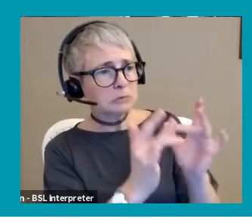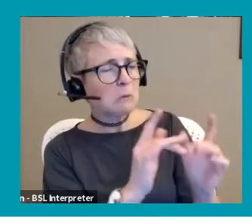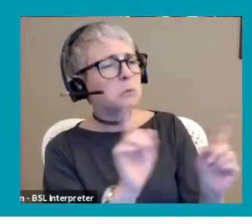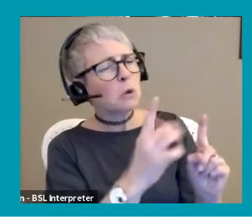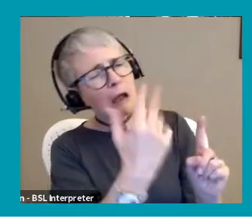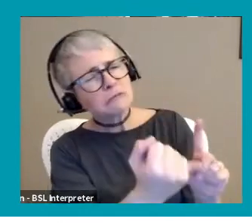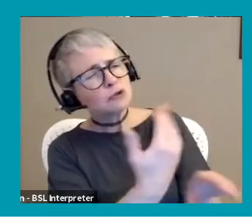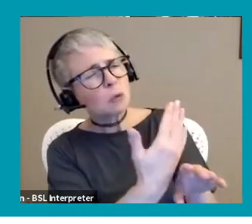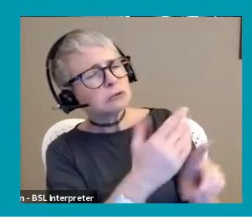Next slide please.